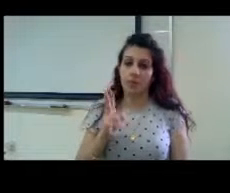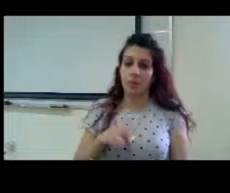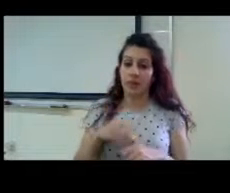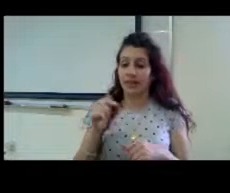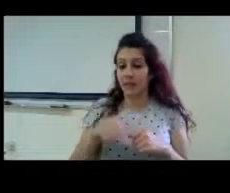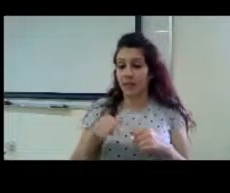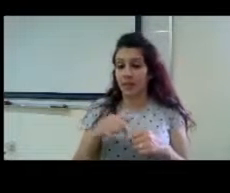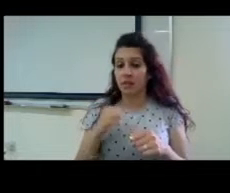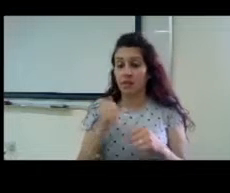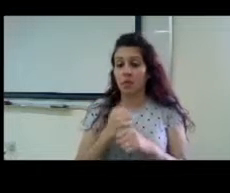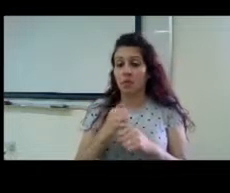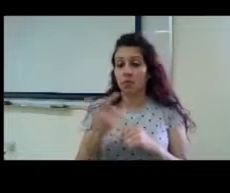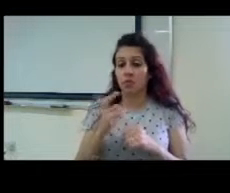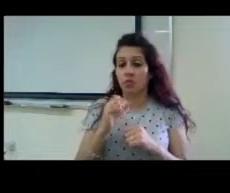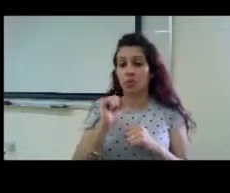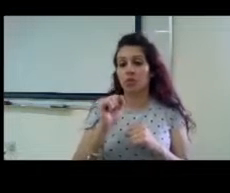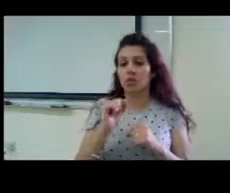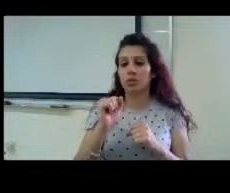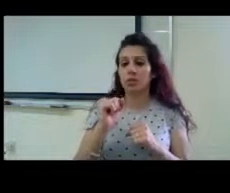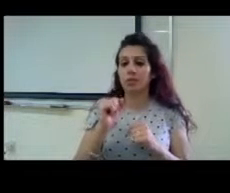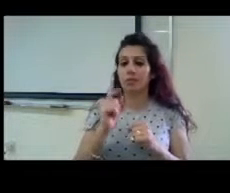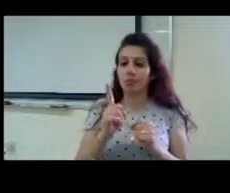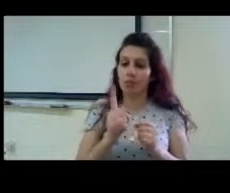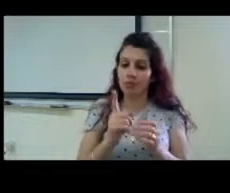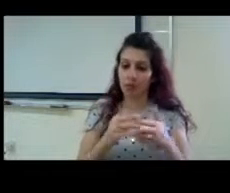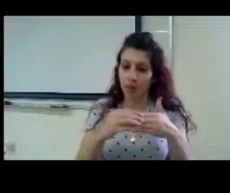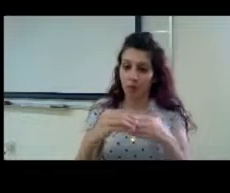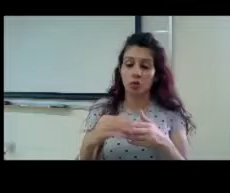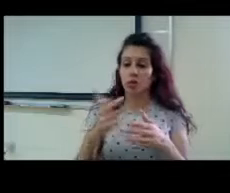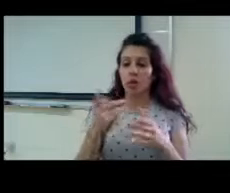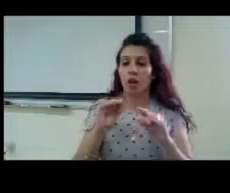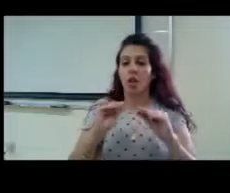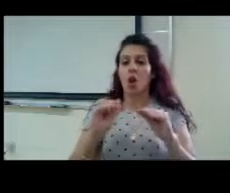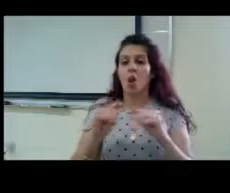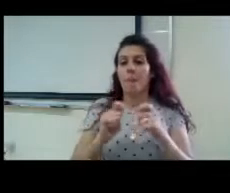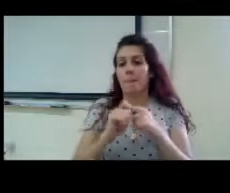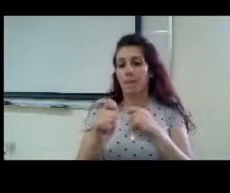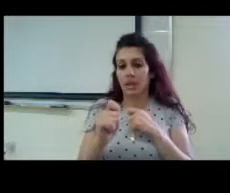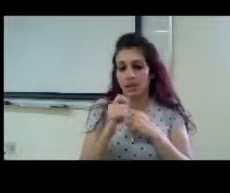we've developed an activities choice board for self-directed learning at